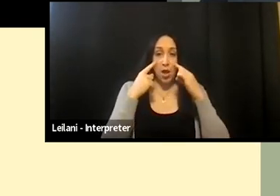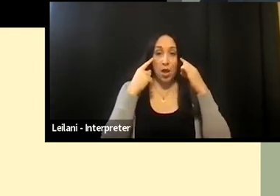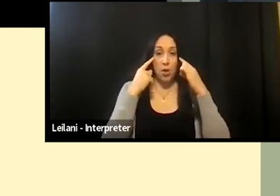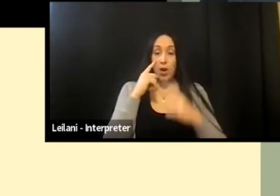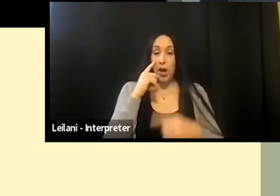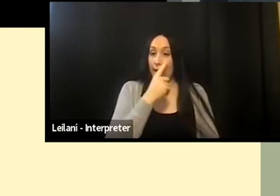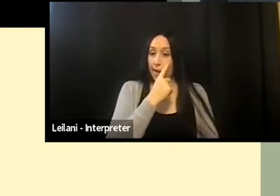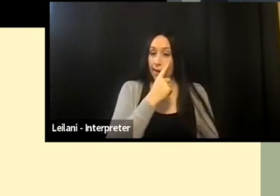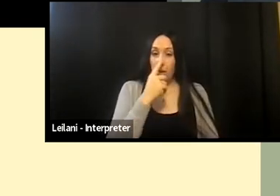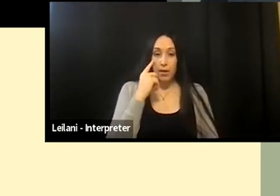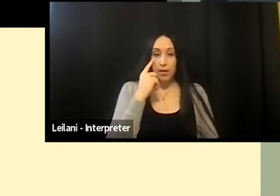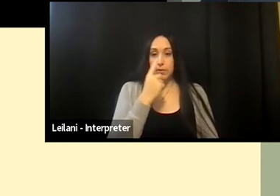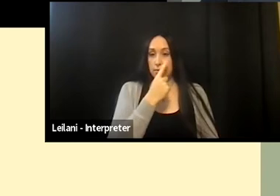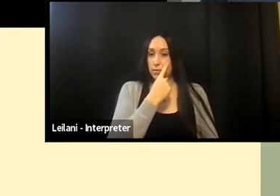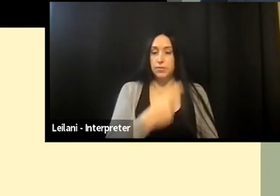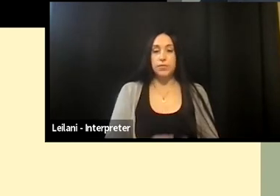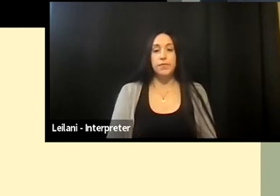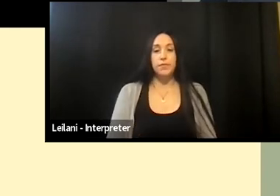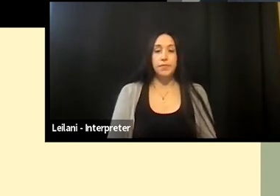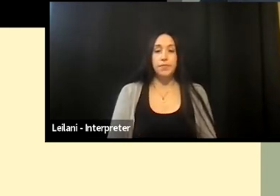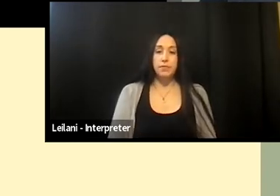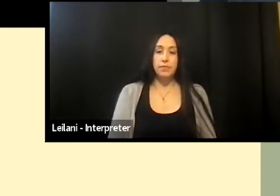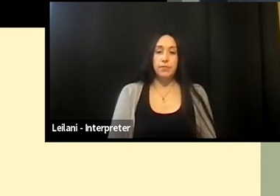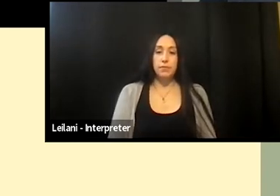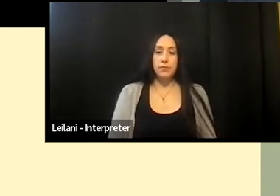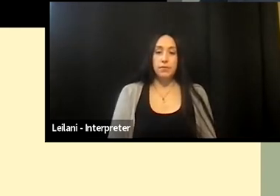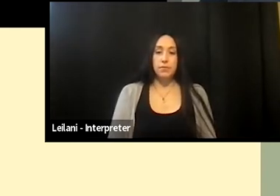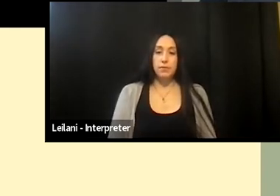where we hold a lot of tension in our temples.